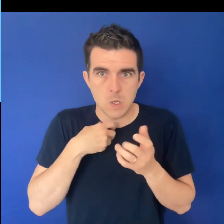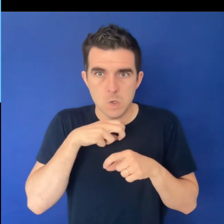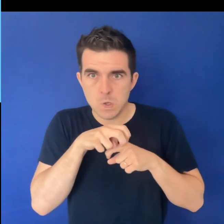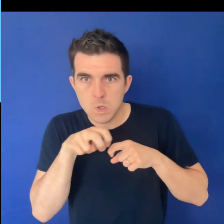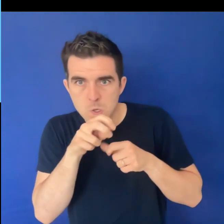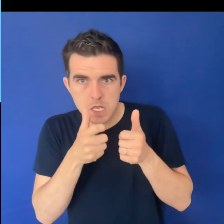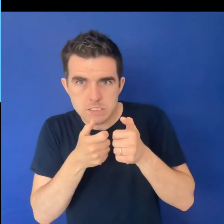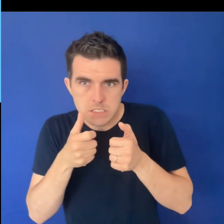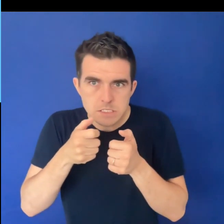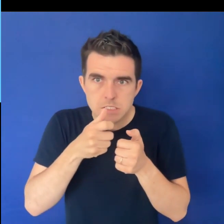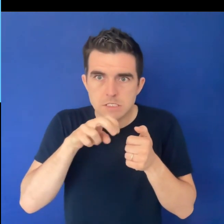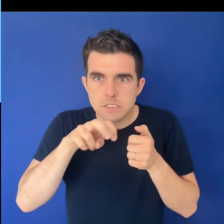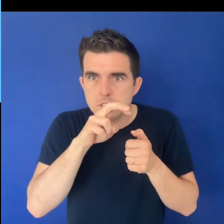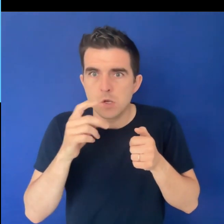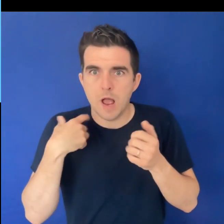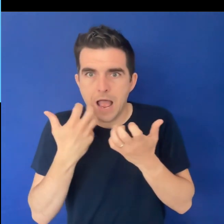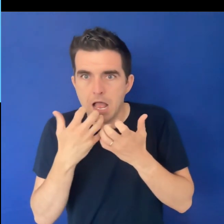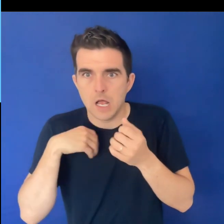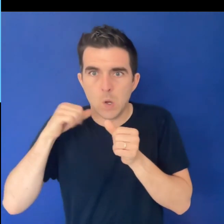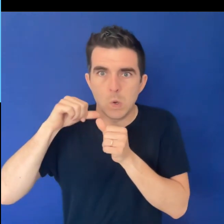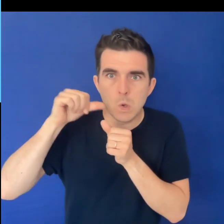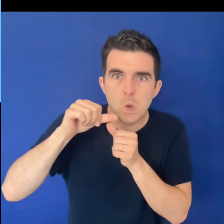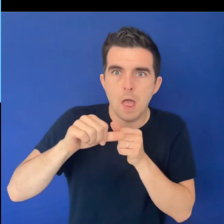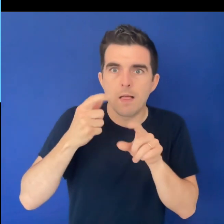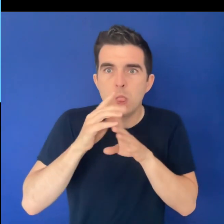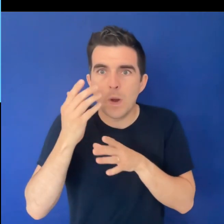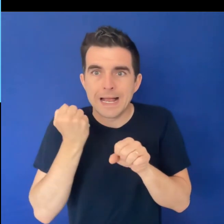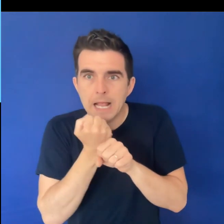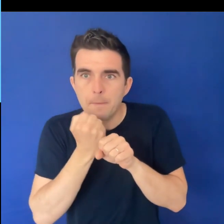where I needed to go, or what I needed to do to progress throughout the game.